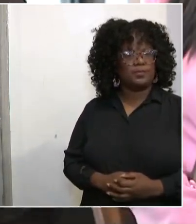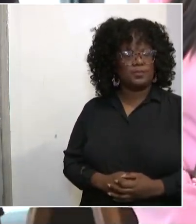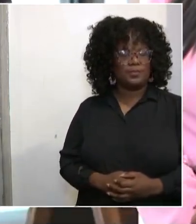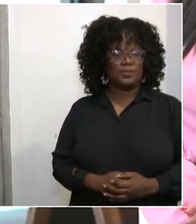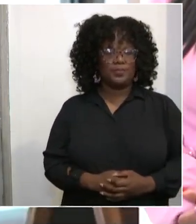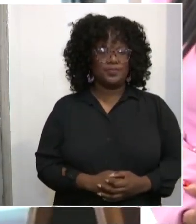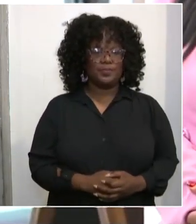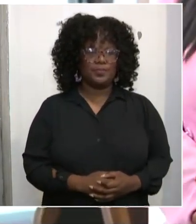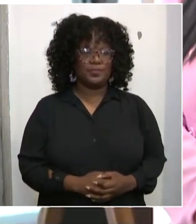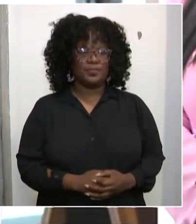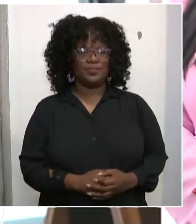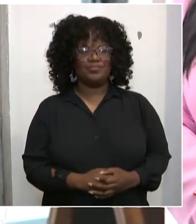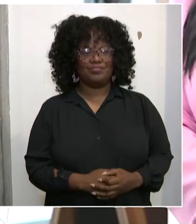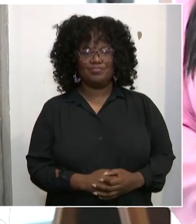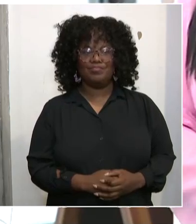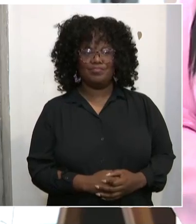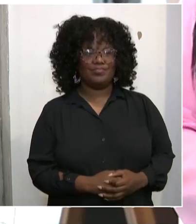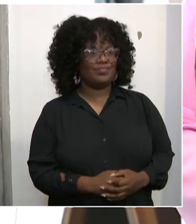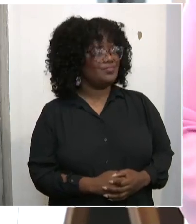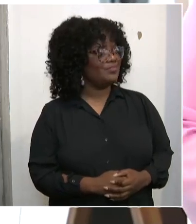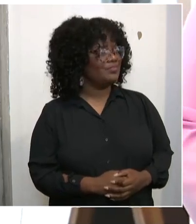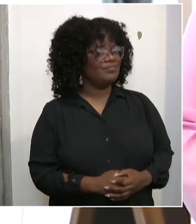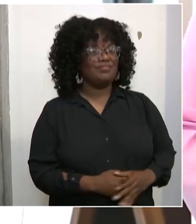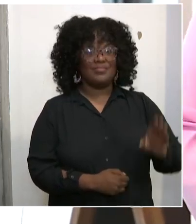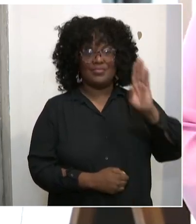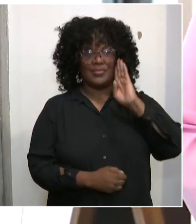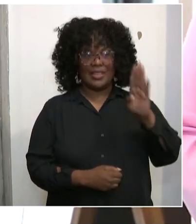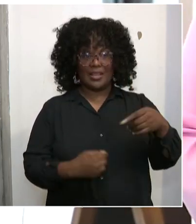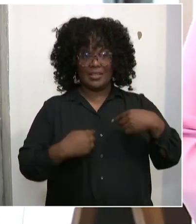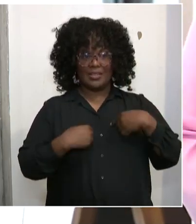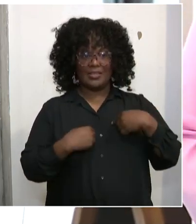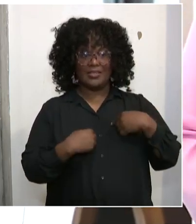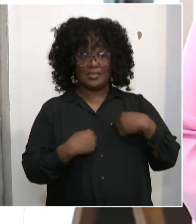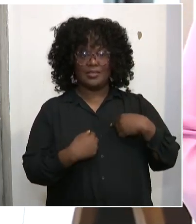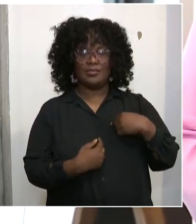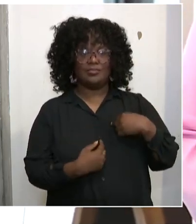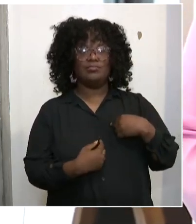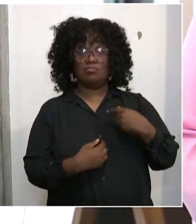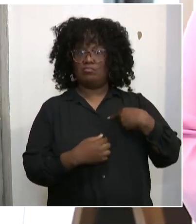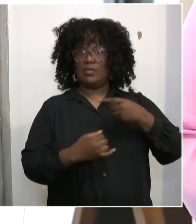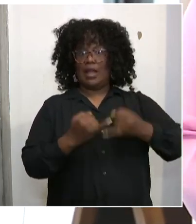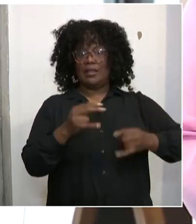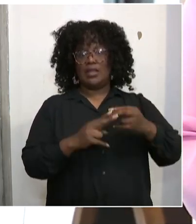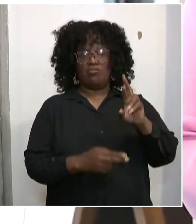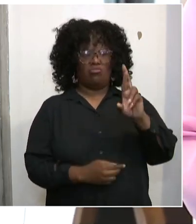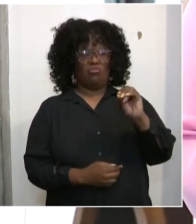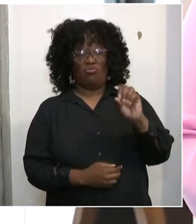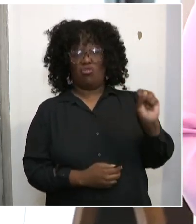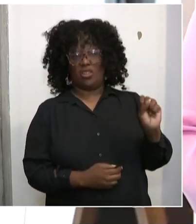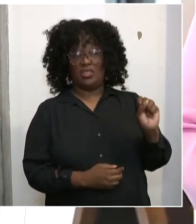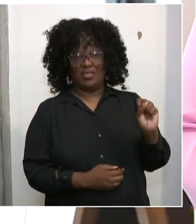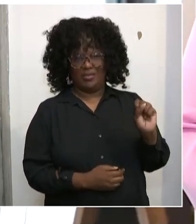Hello everyone. My name is Ryan Boss, uh, the executive director for the Capital Pride Alliance, and it was done for a variety of reasons. Uh,